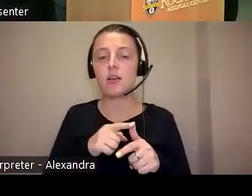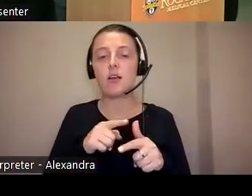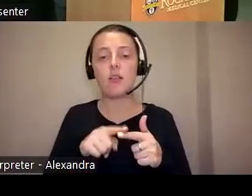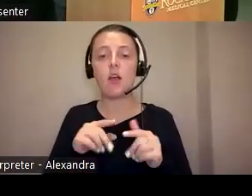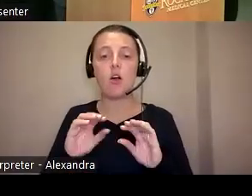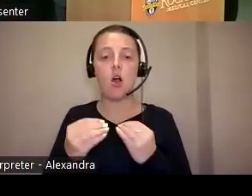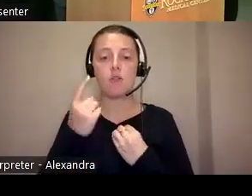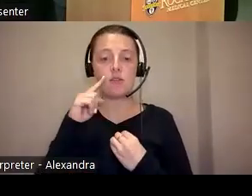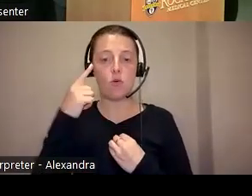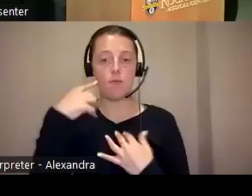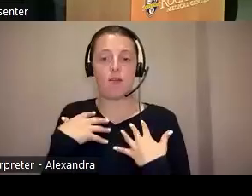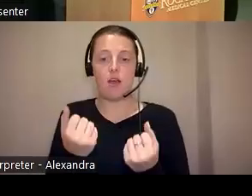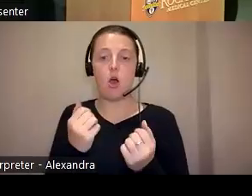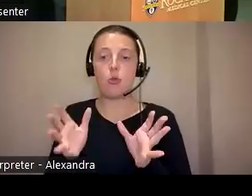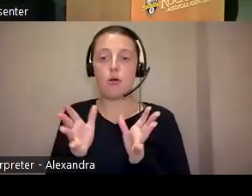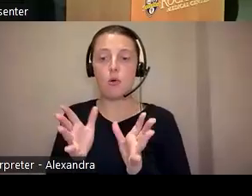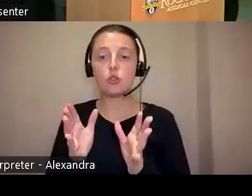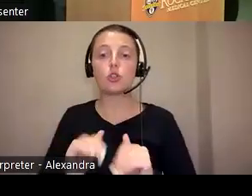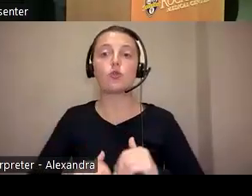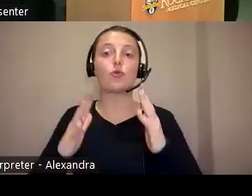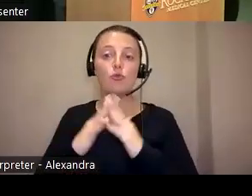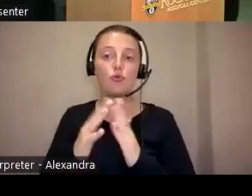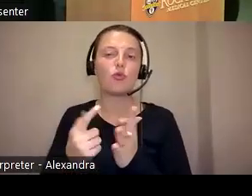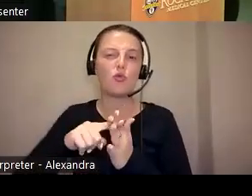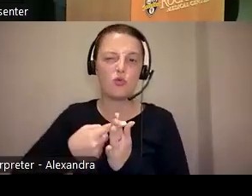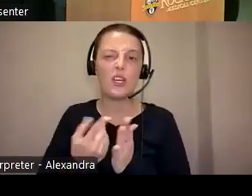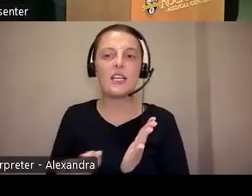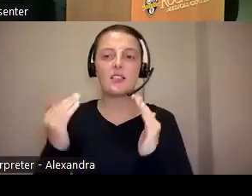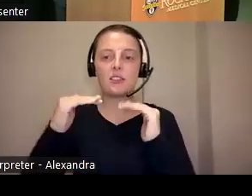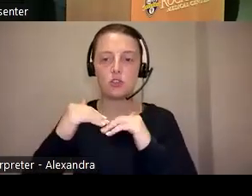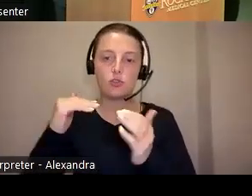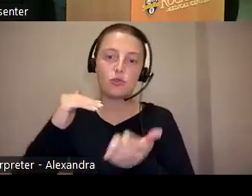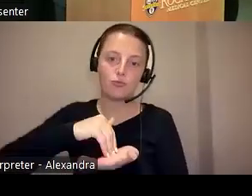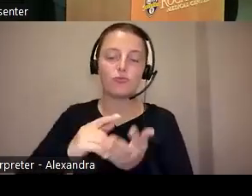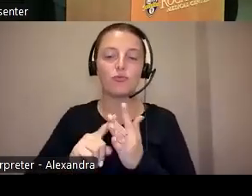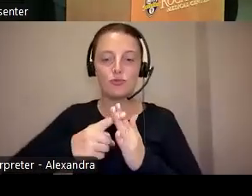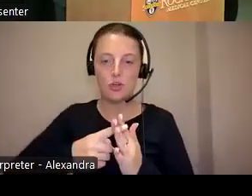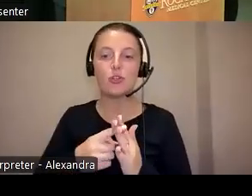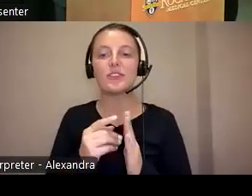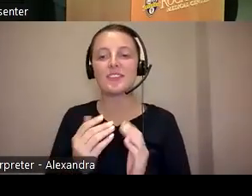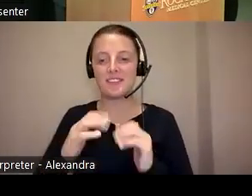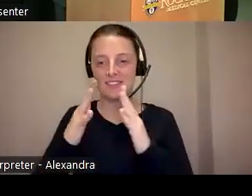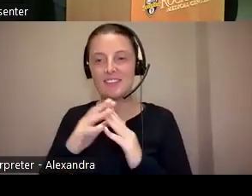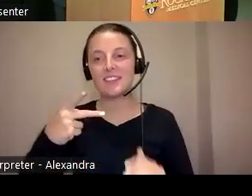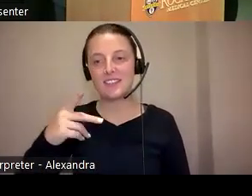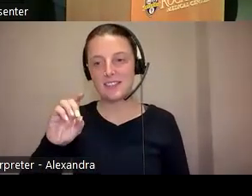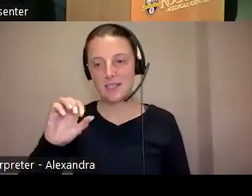as a model in the 2010s we see Strong Ties is downsizing from its peak of 20 peers when it was